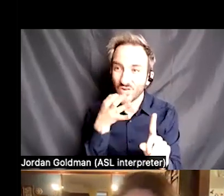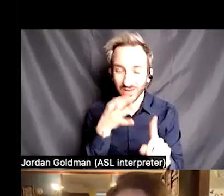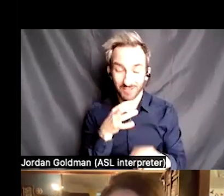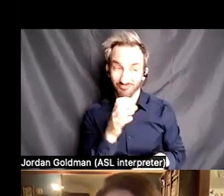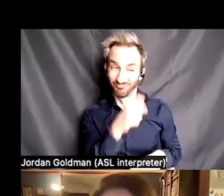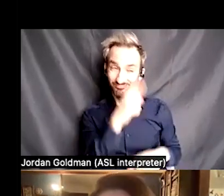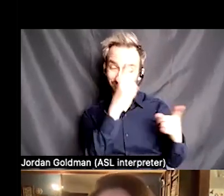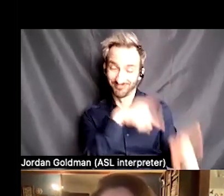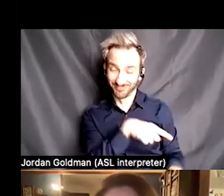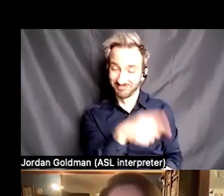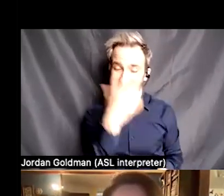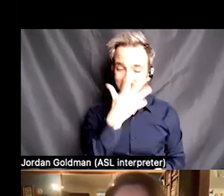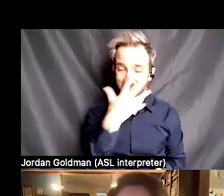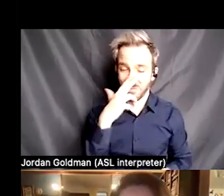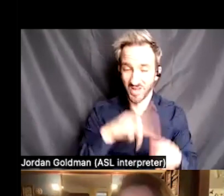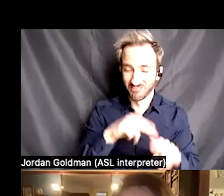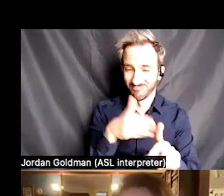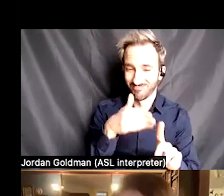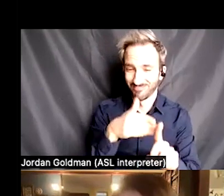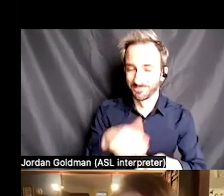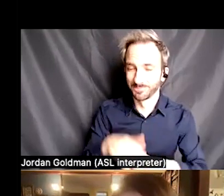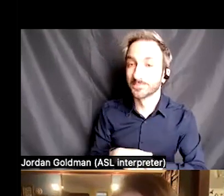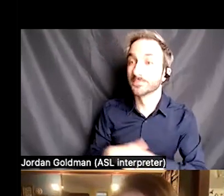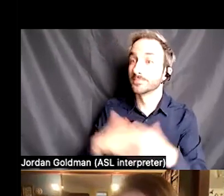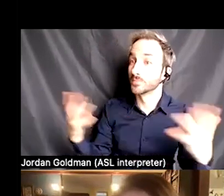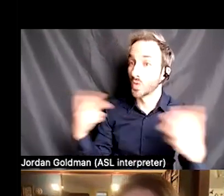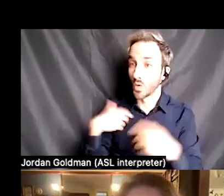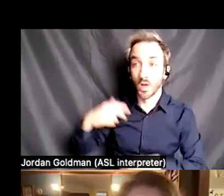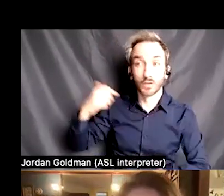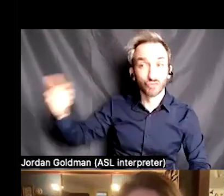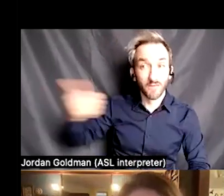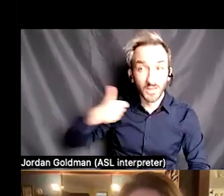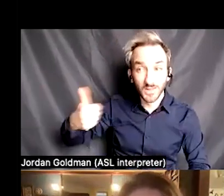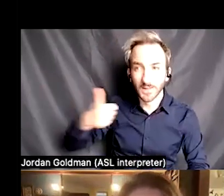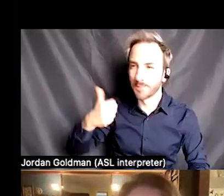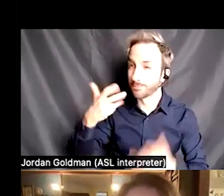Monique: So, if travel is not maybe the kind of escape you're looking for,